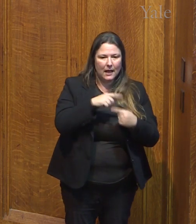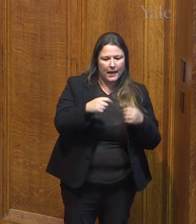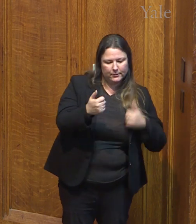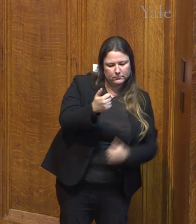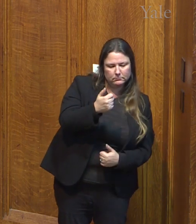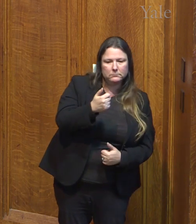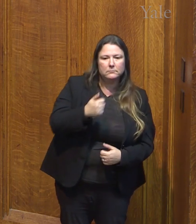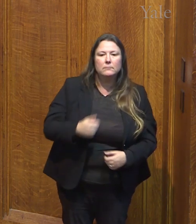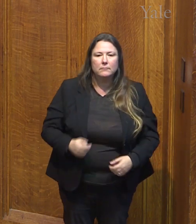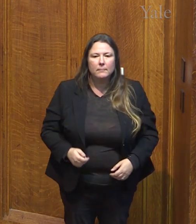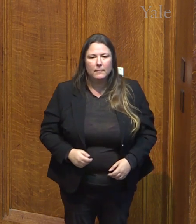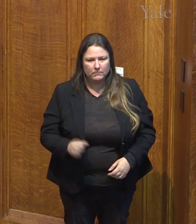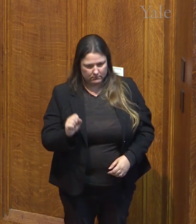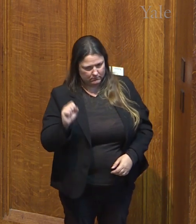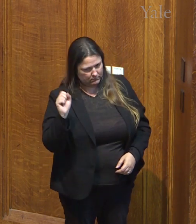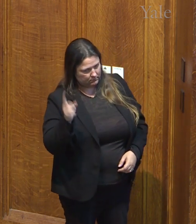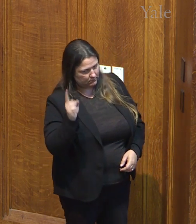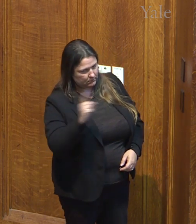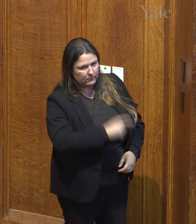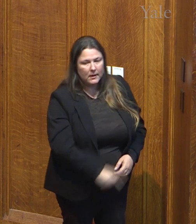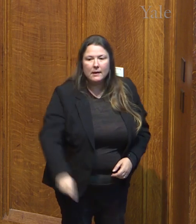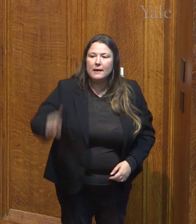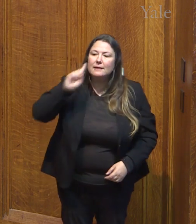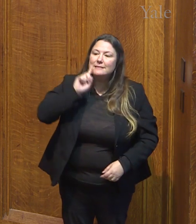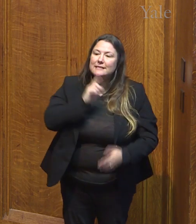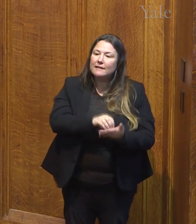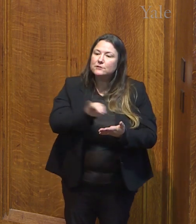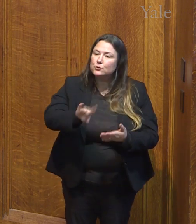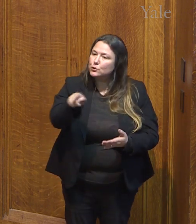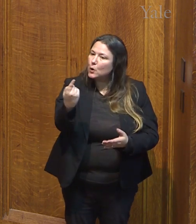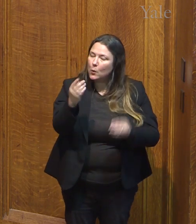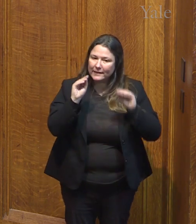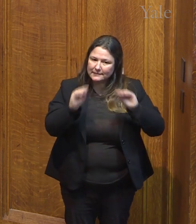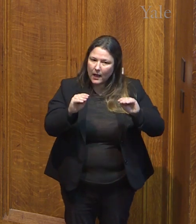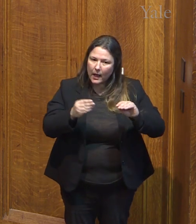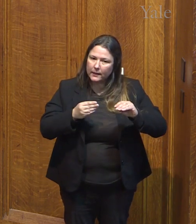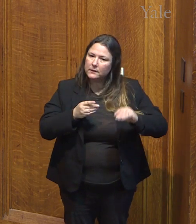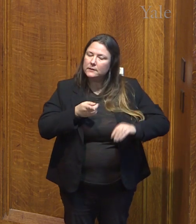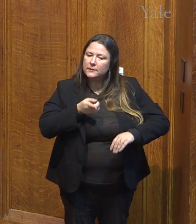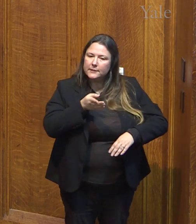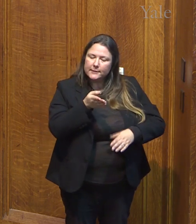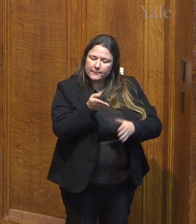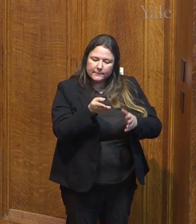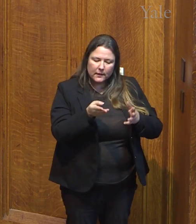that Deaf students should be taught only by the pure oral method.